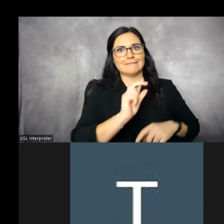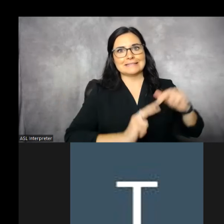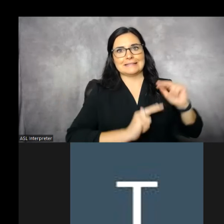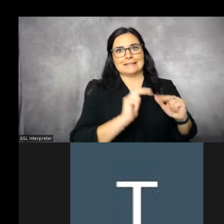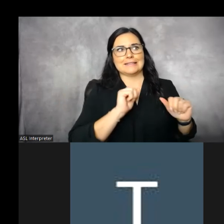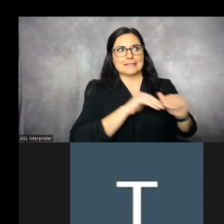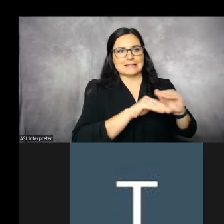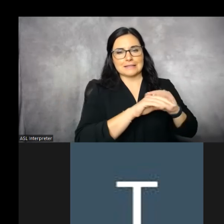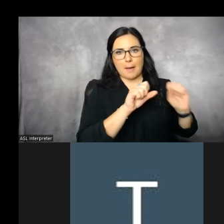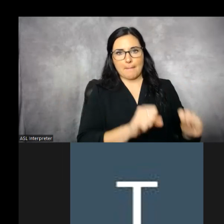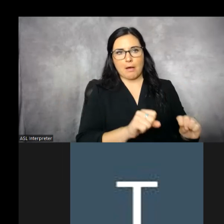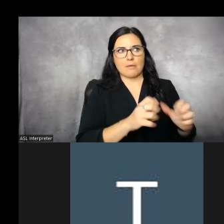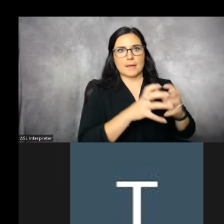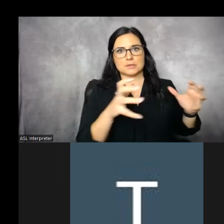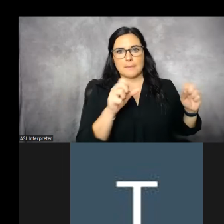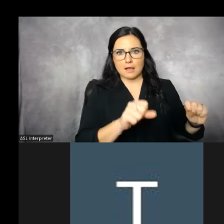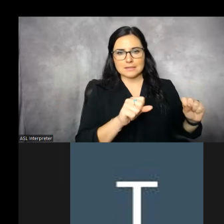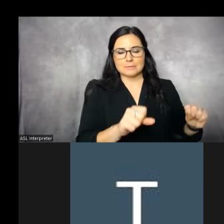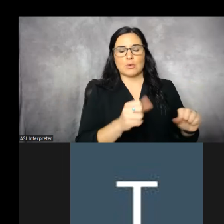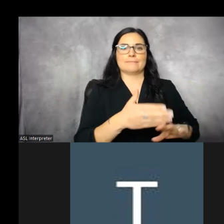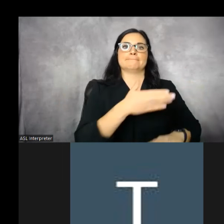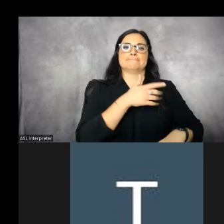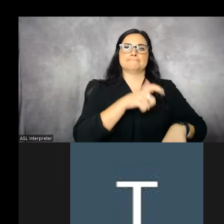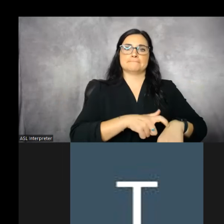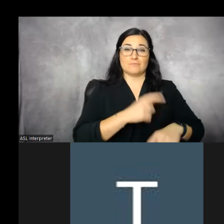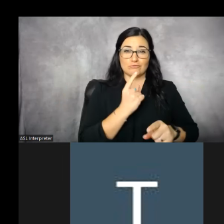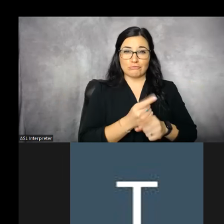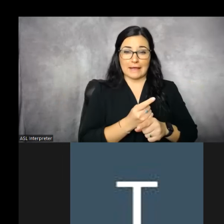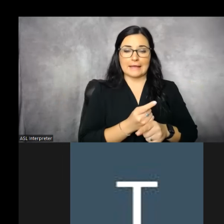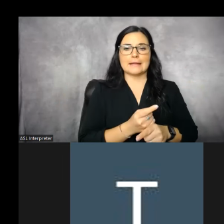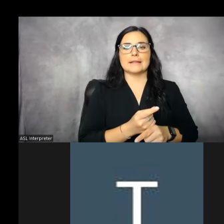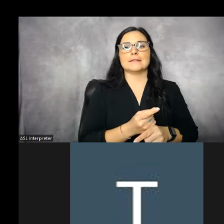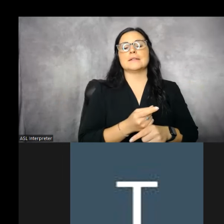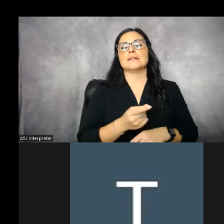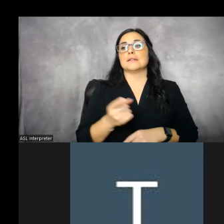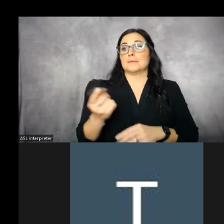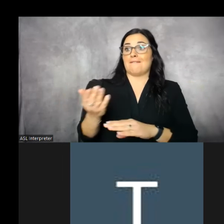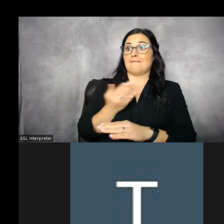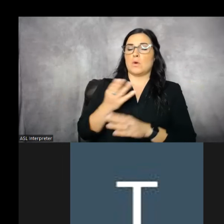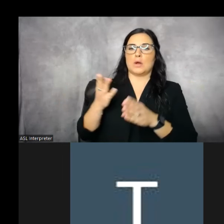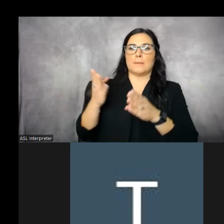as possible, like in advance. Right, in advance of a user that might have a need